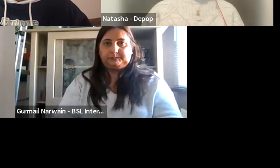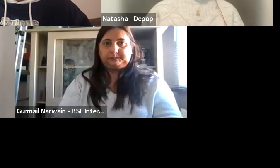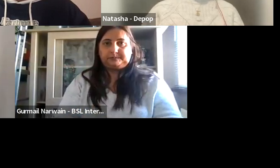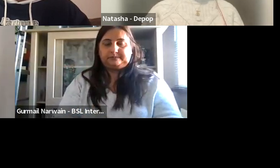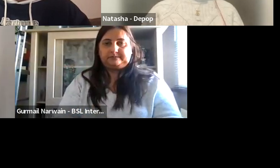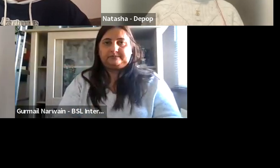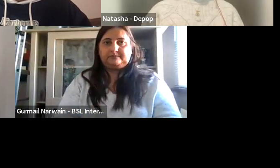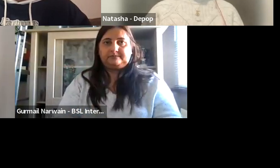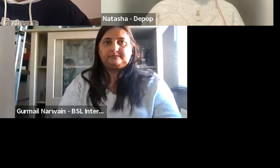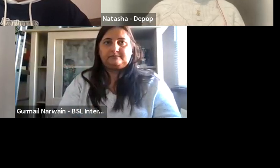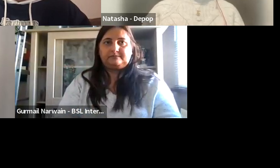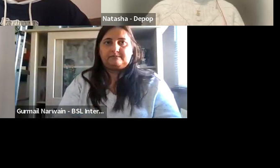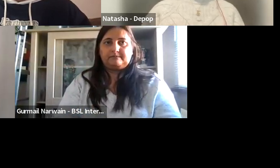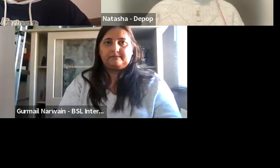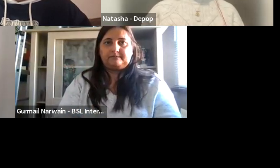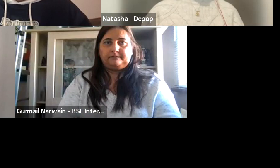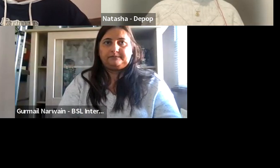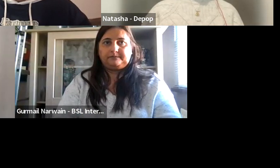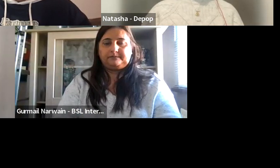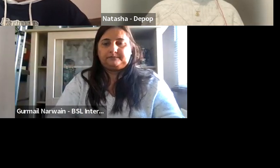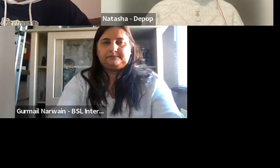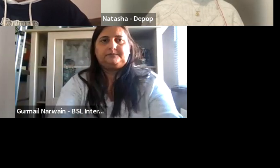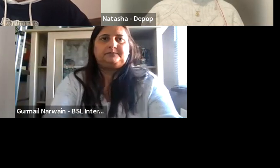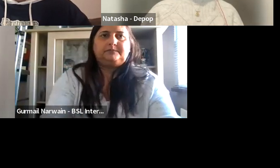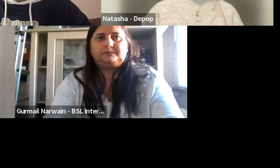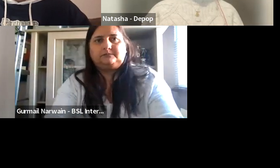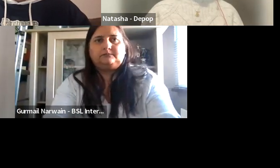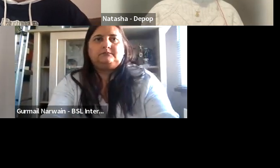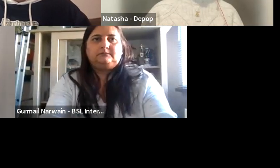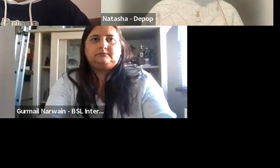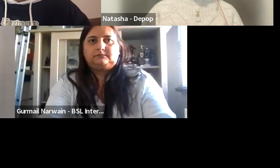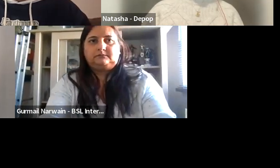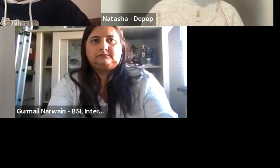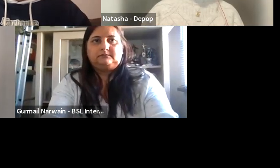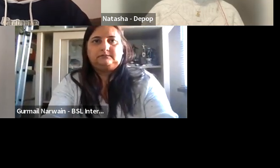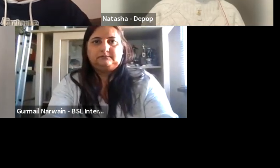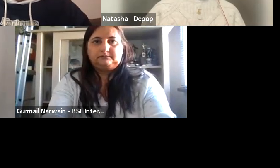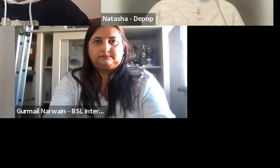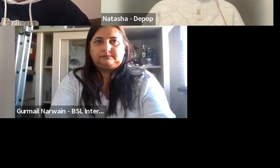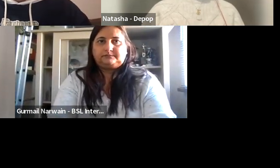to that, and we take that opportunity to welcome any new joiners that have joined in that week or around that time, and we get them.